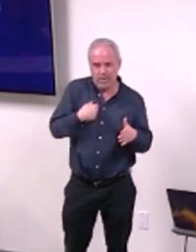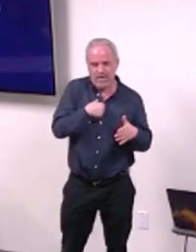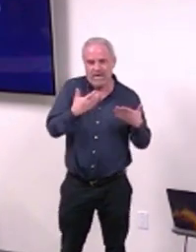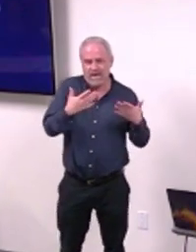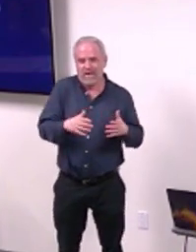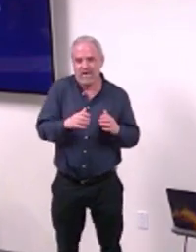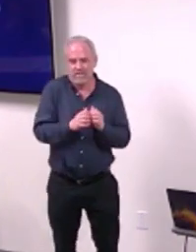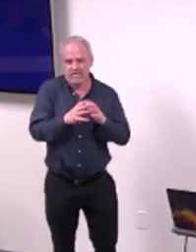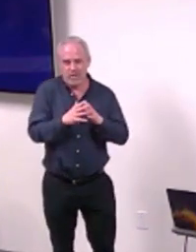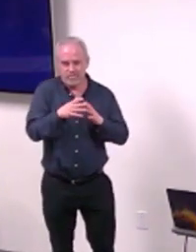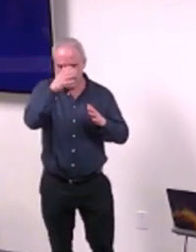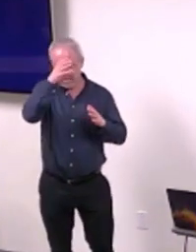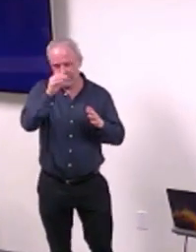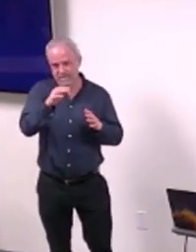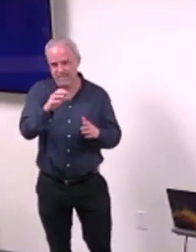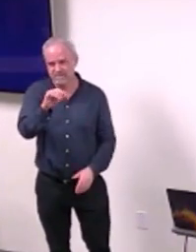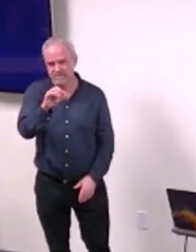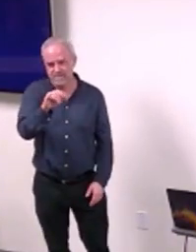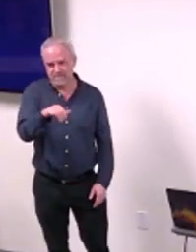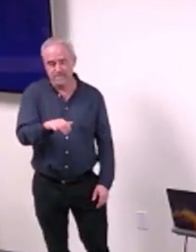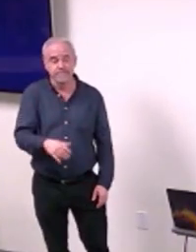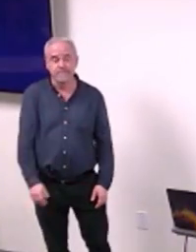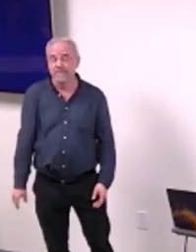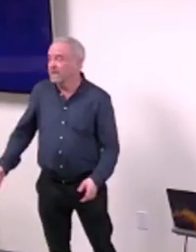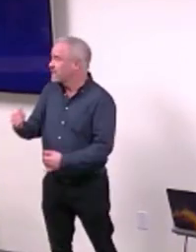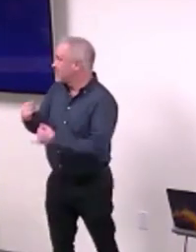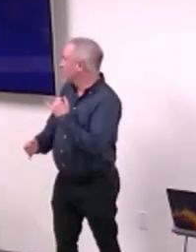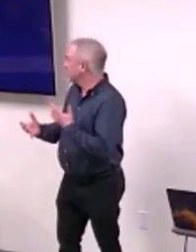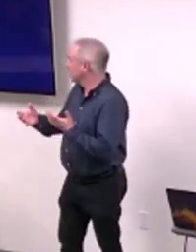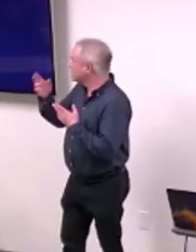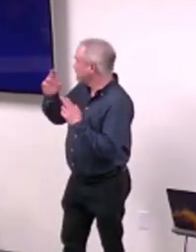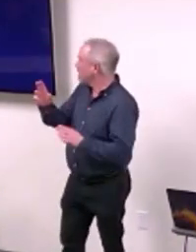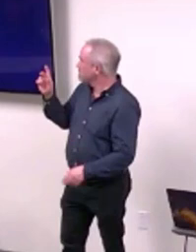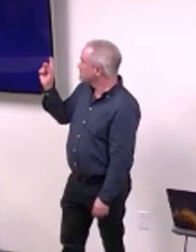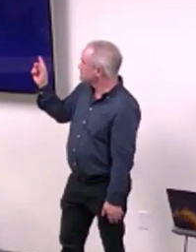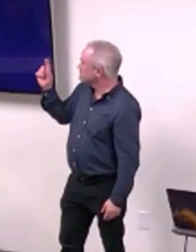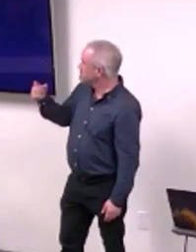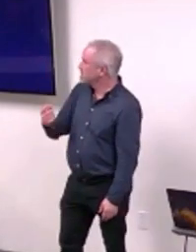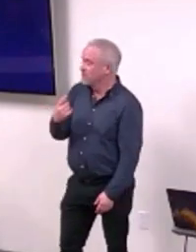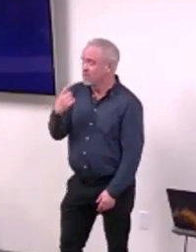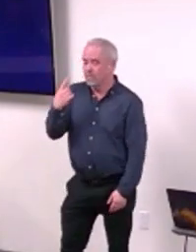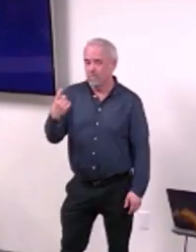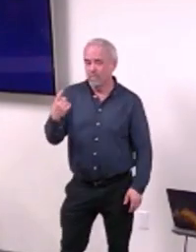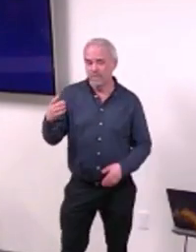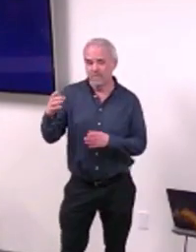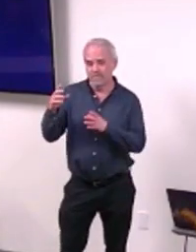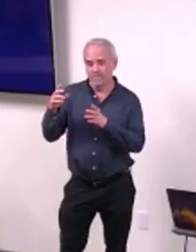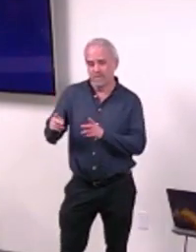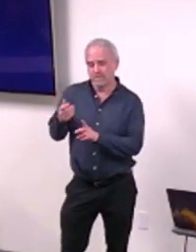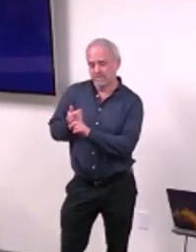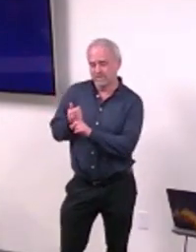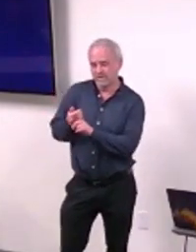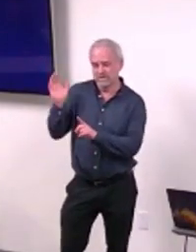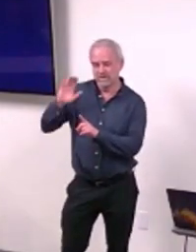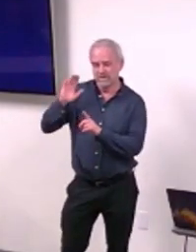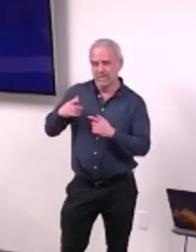And the last is to honor one of the elders who actually is from the Bay Area who's not here right now.